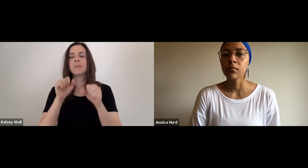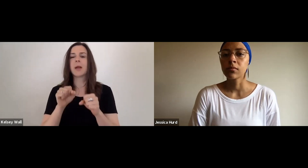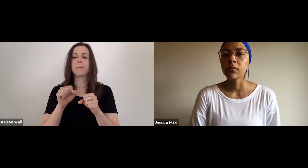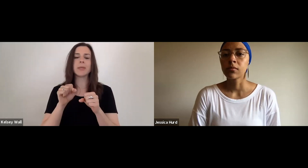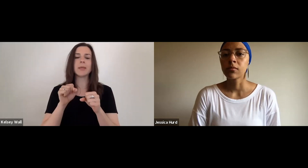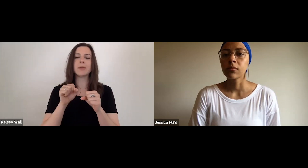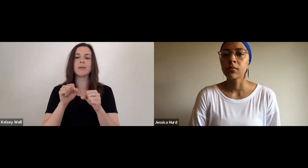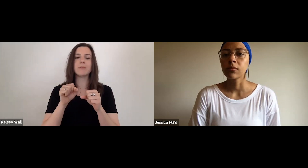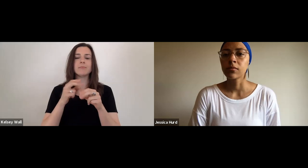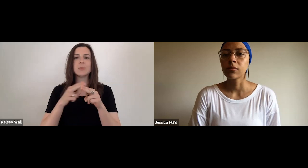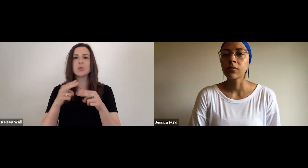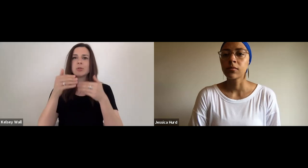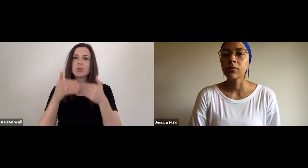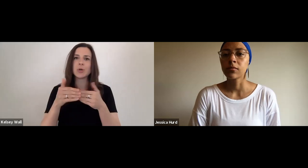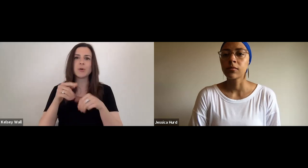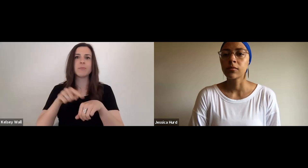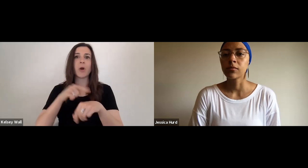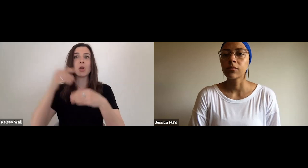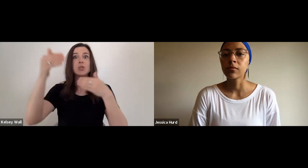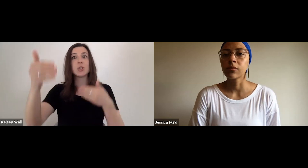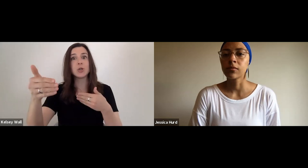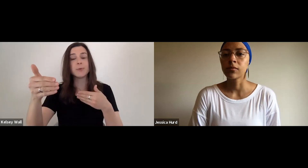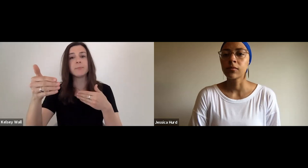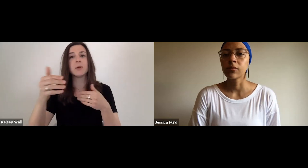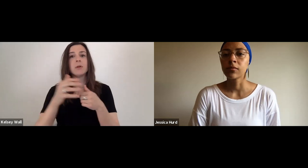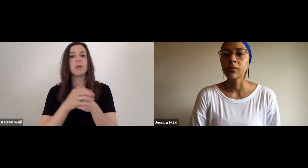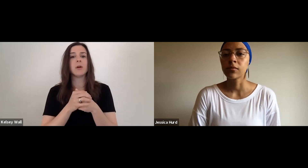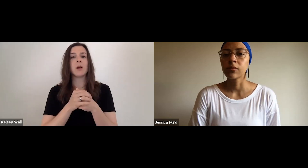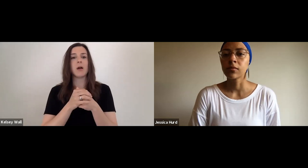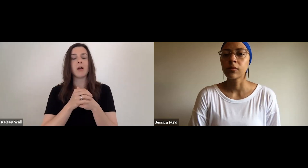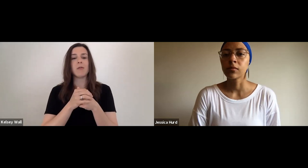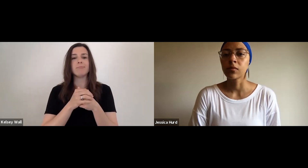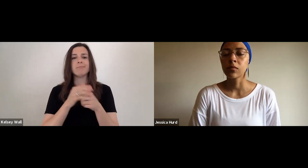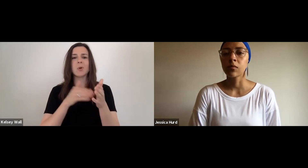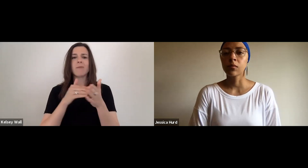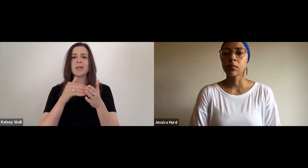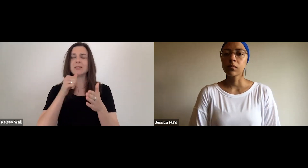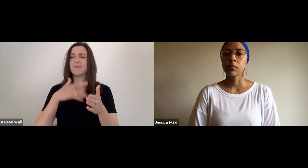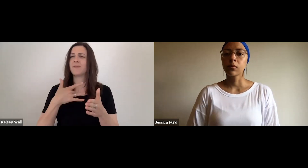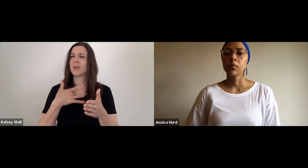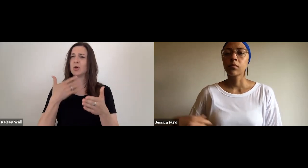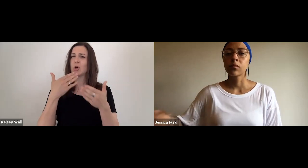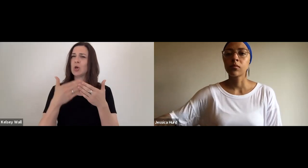Distress is the opposite of eustress. Distress can be either short-term or long-term,